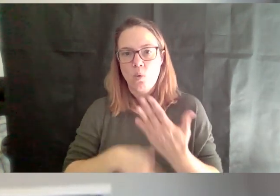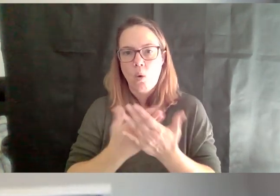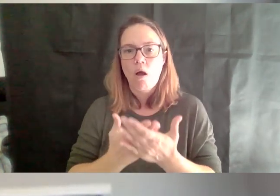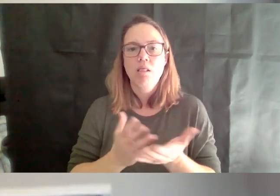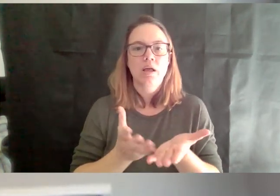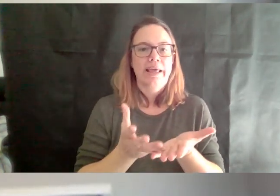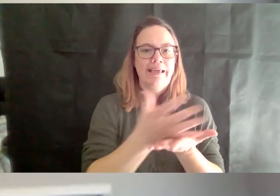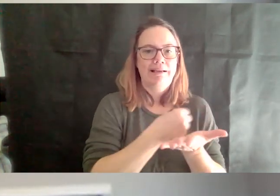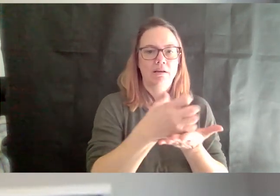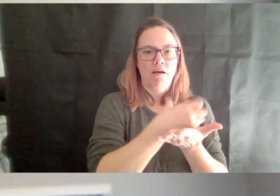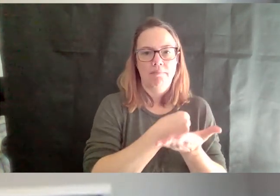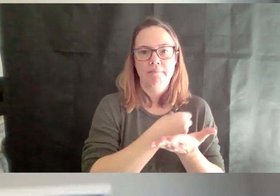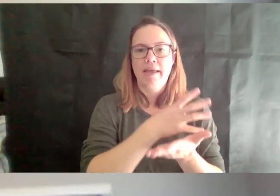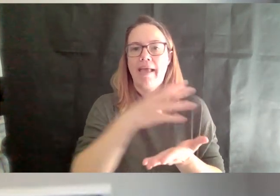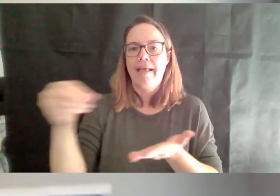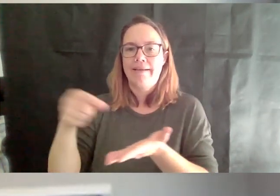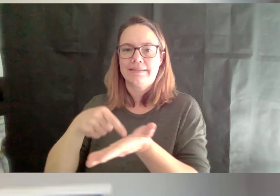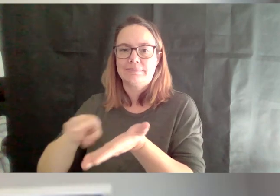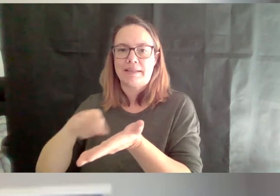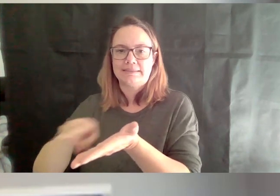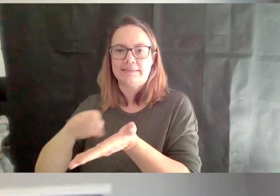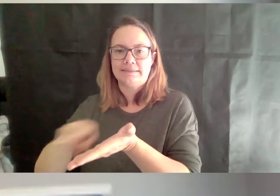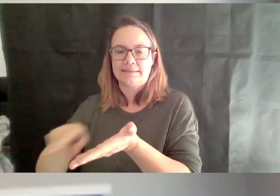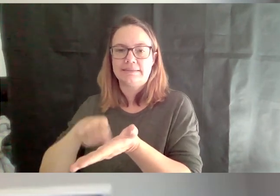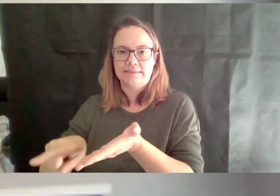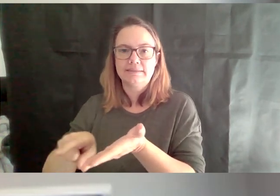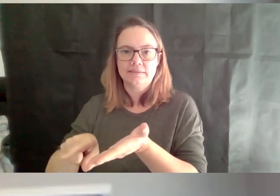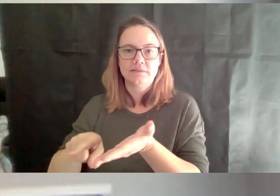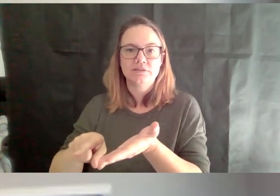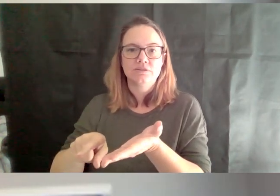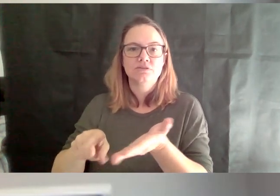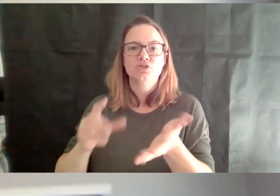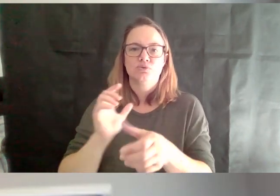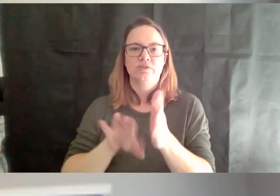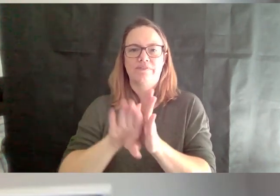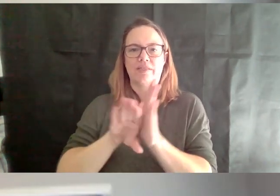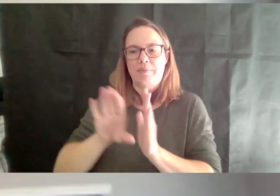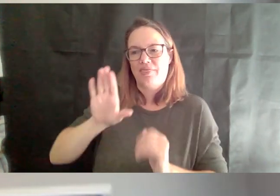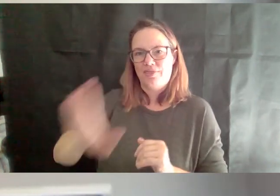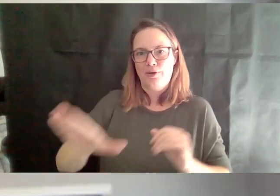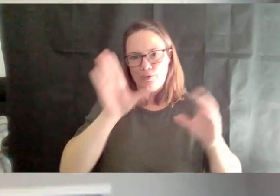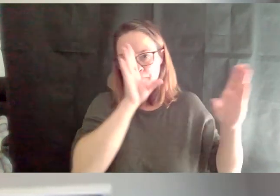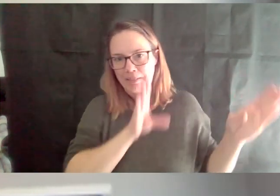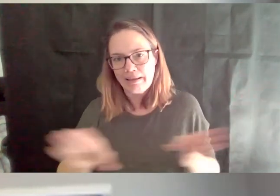expenses to determine what their individual plan will look like.